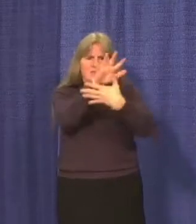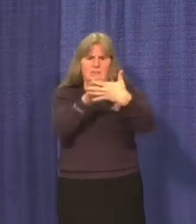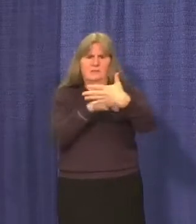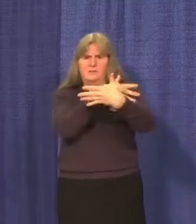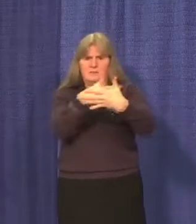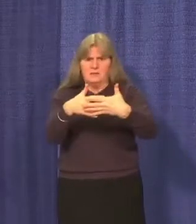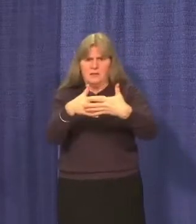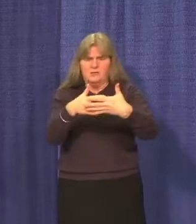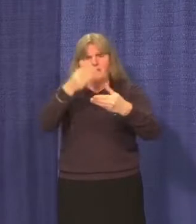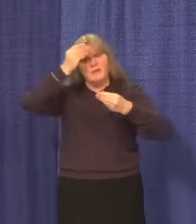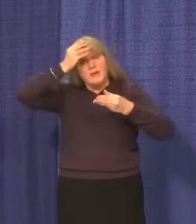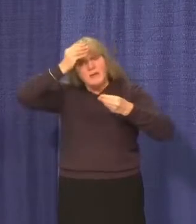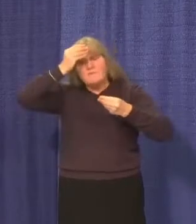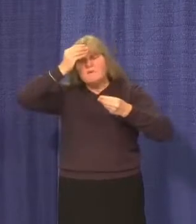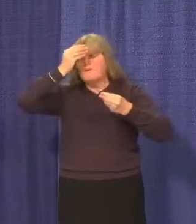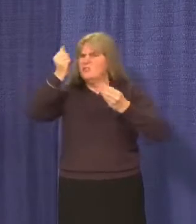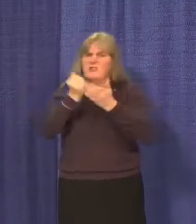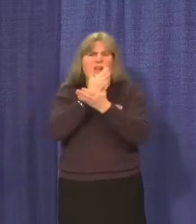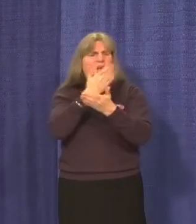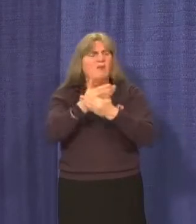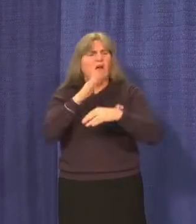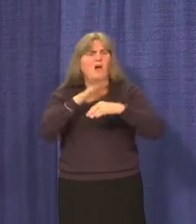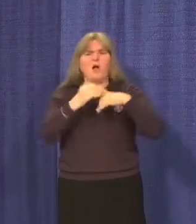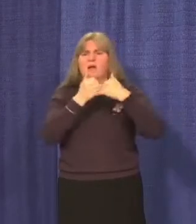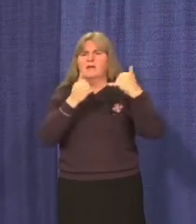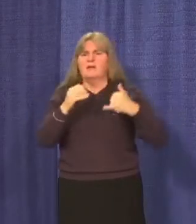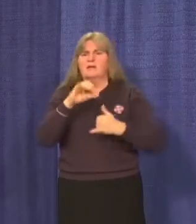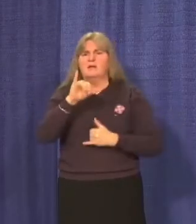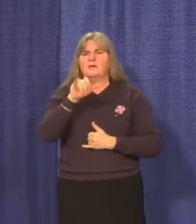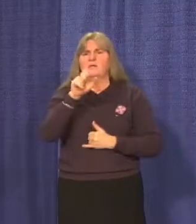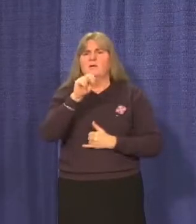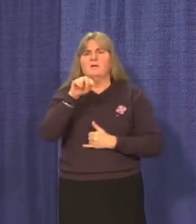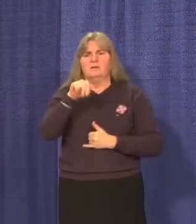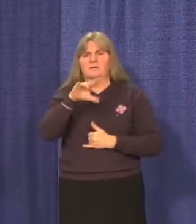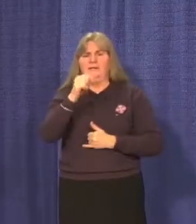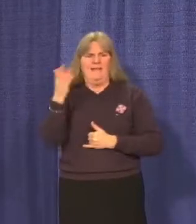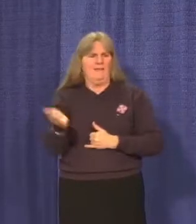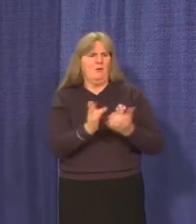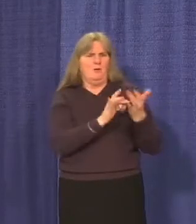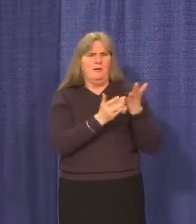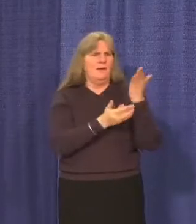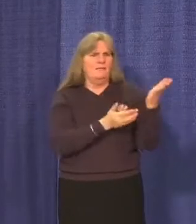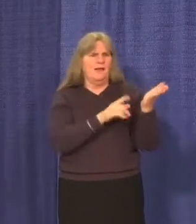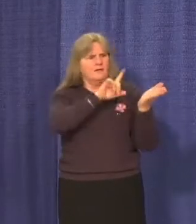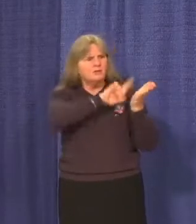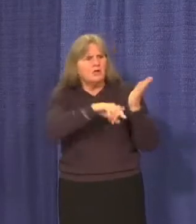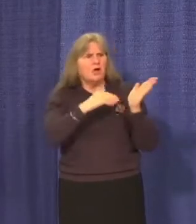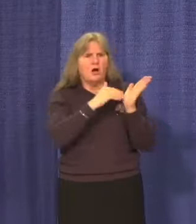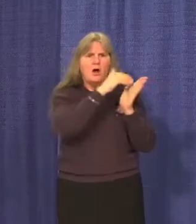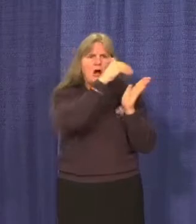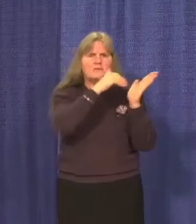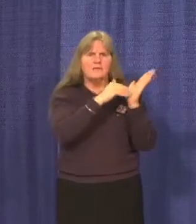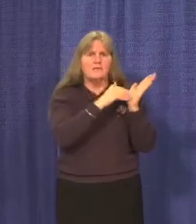schedule continues and information will be updated on Yukon.ca. I appreciate that there are